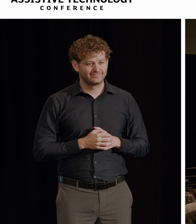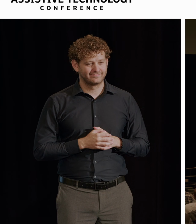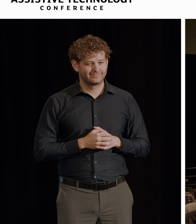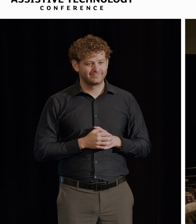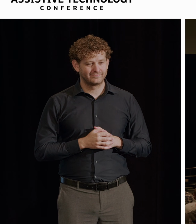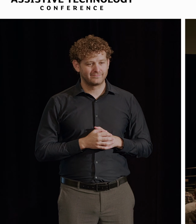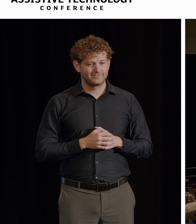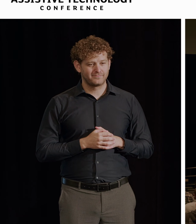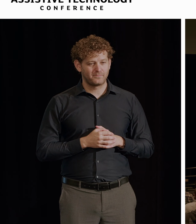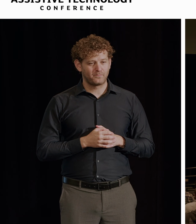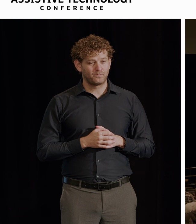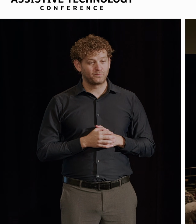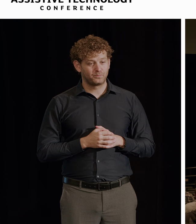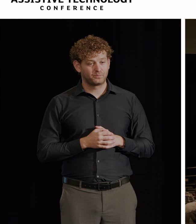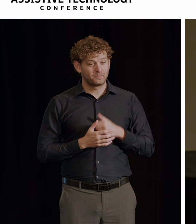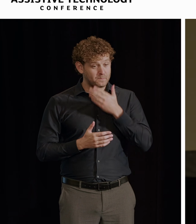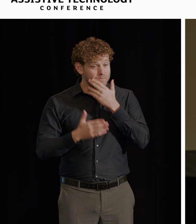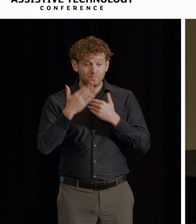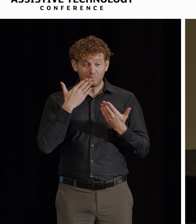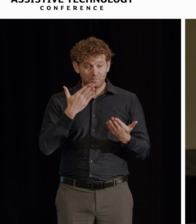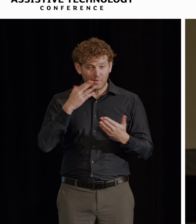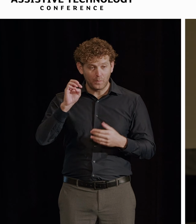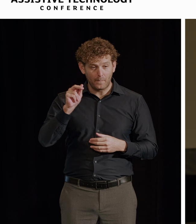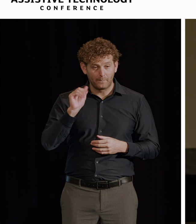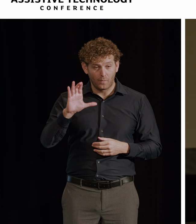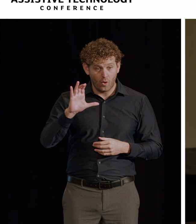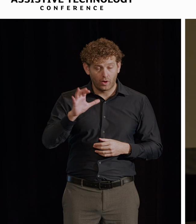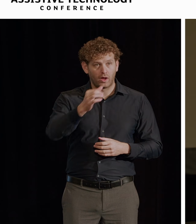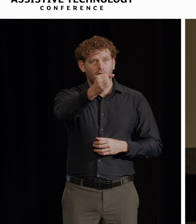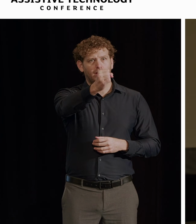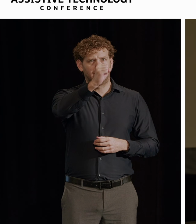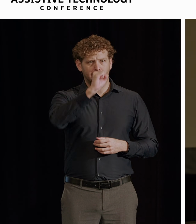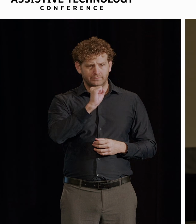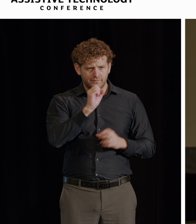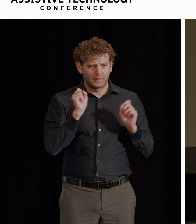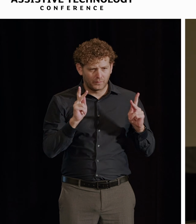Thanks, Mark. As you can see, I had to adjust the microphone because I'm shorter than Mark and Gus,